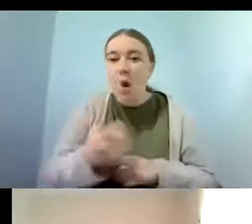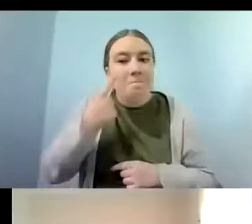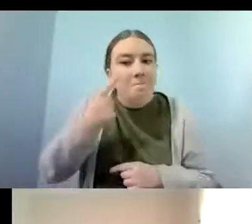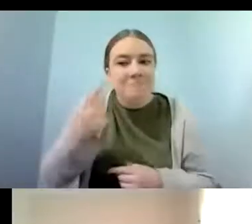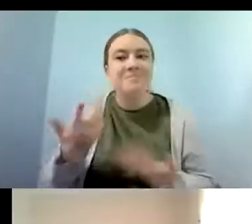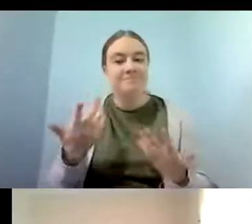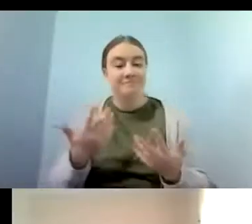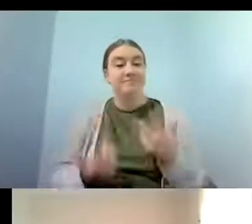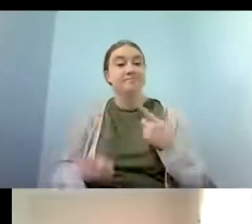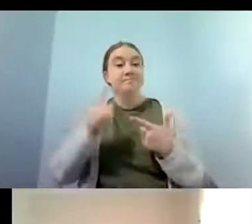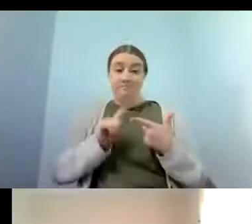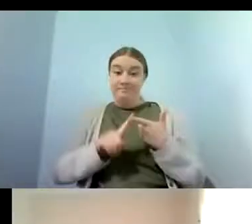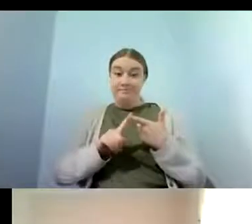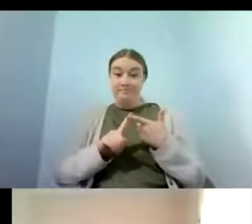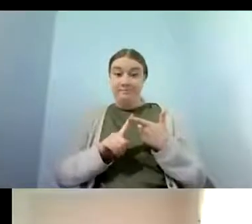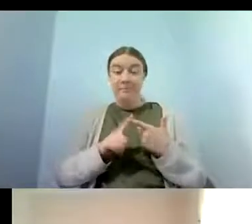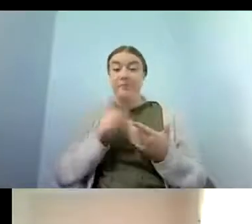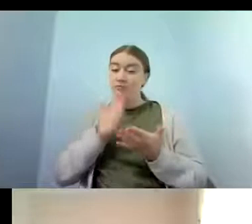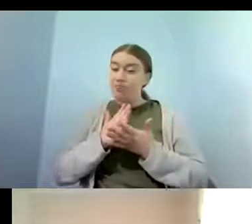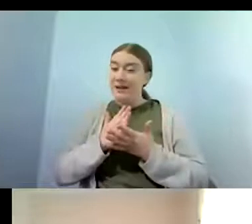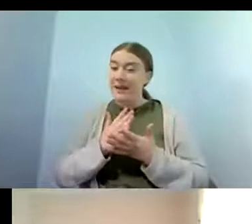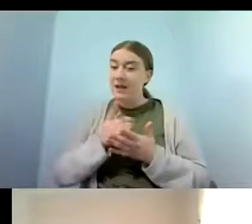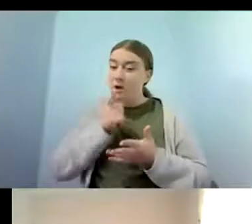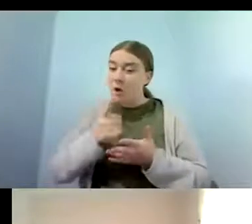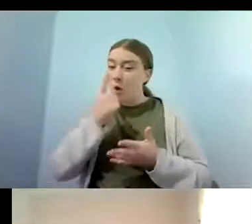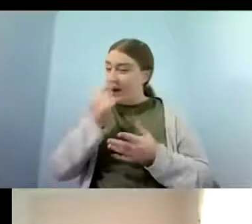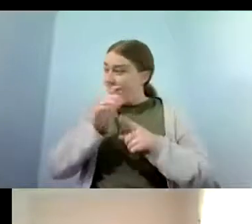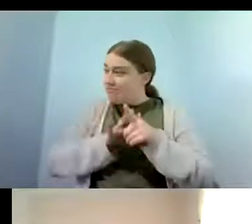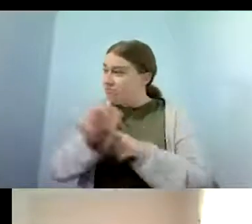secondly it creates an opportunity to help make a difference